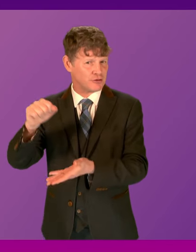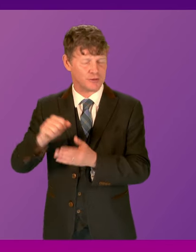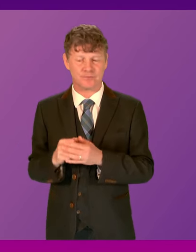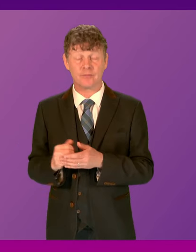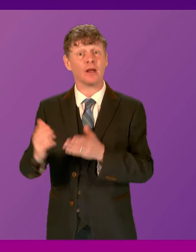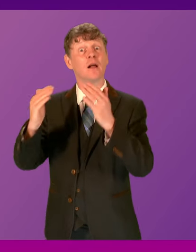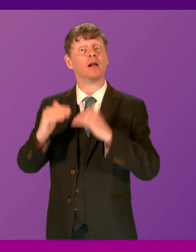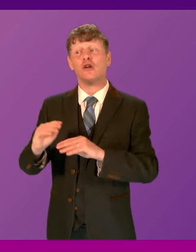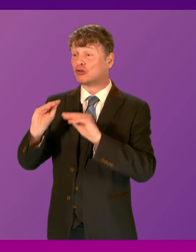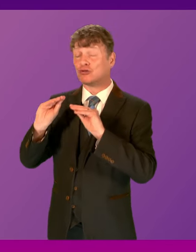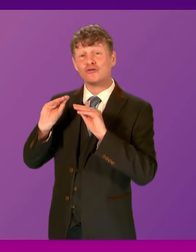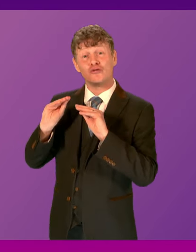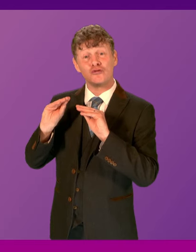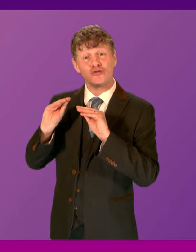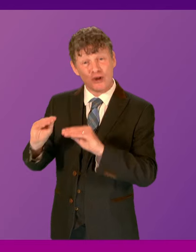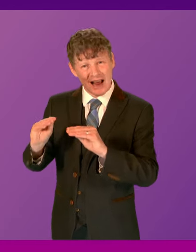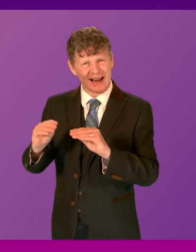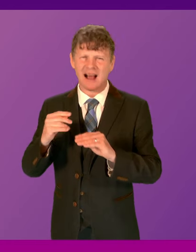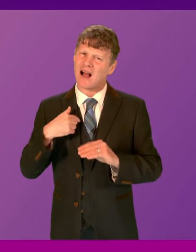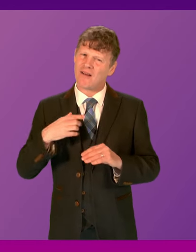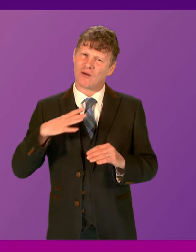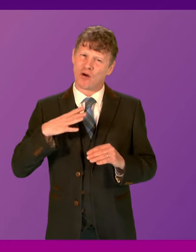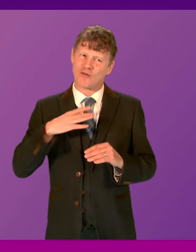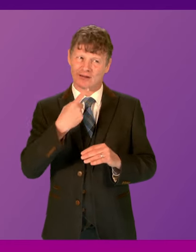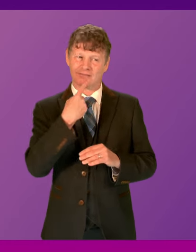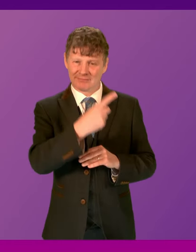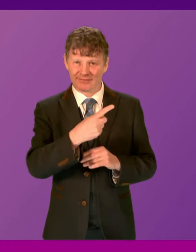I refer to the points that have already been made by Police Scotland in the public domain.